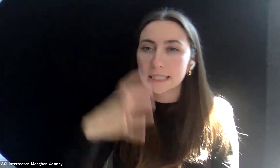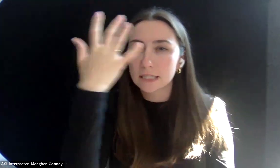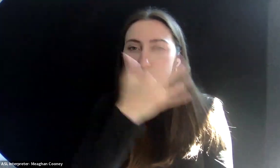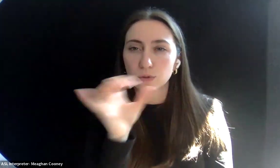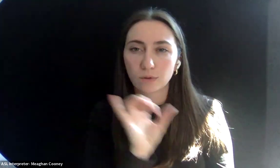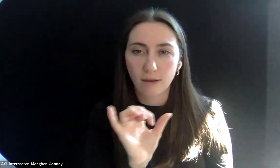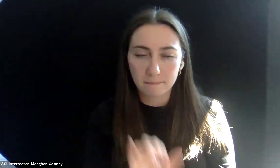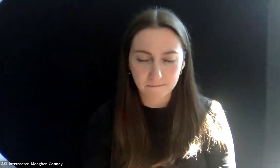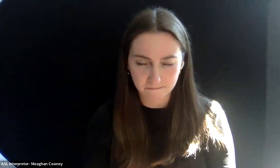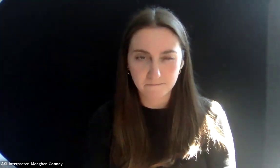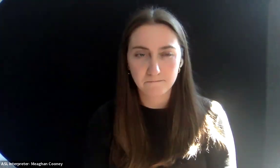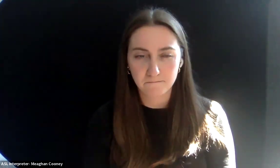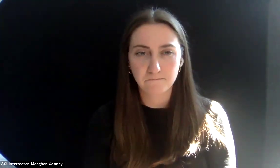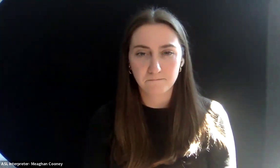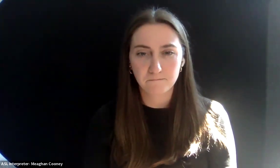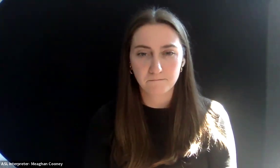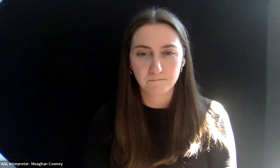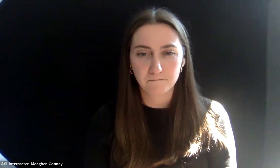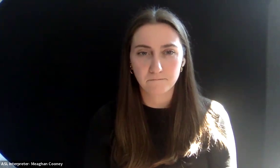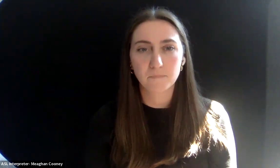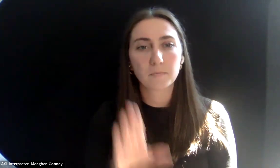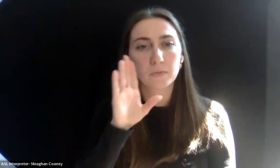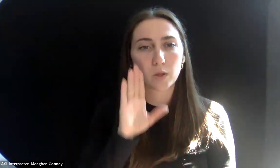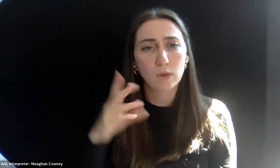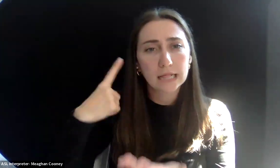And then it should discuss ways that the project will reduce